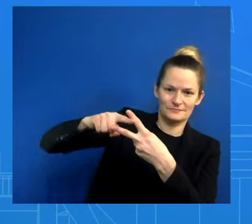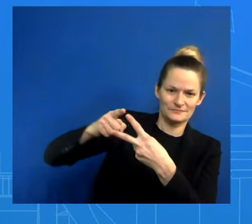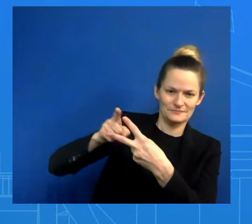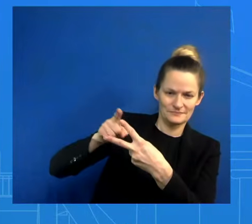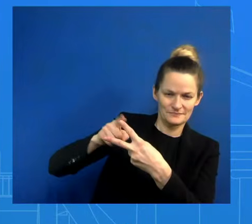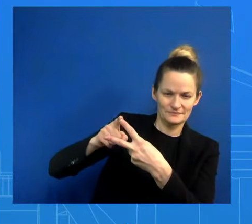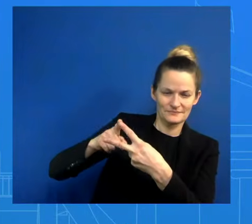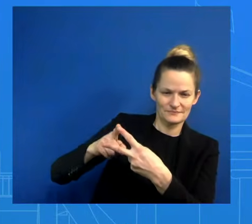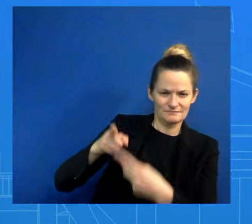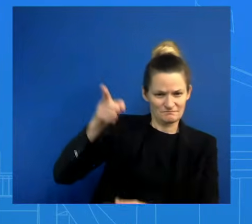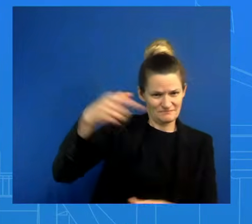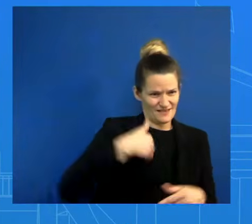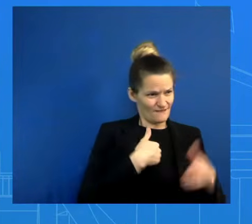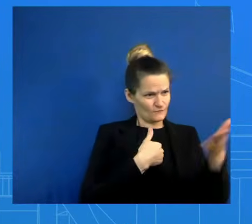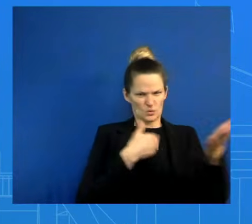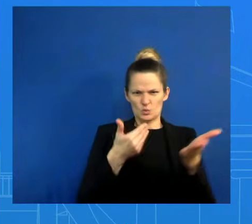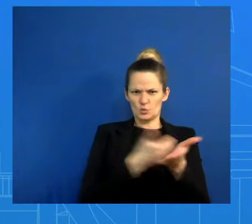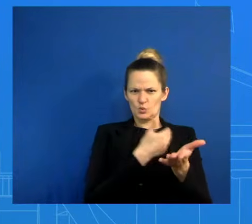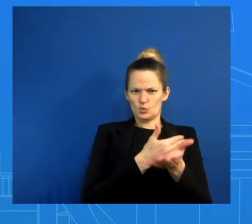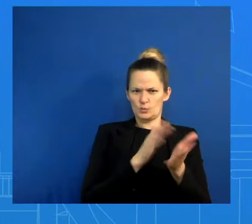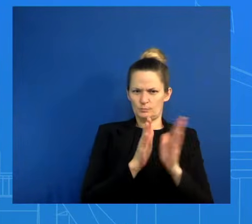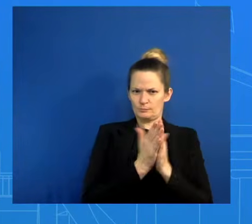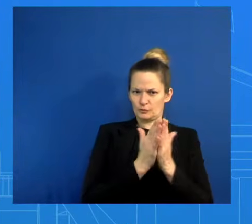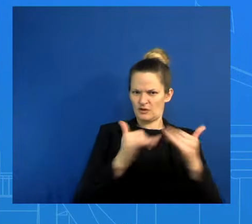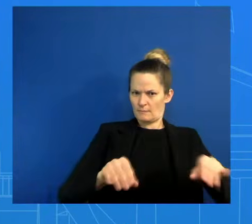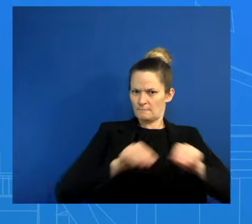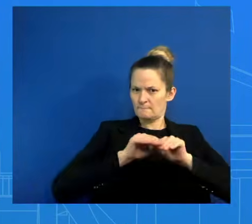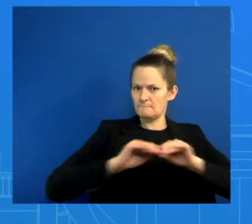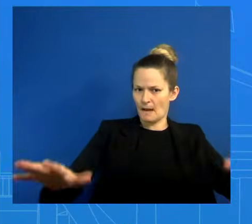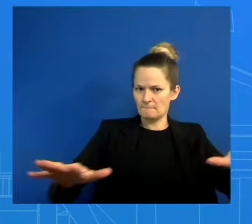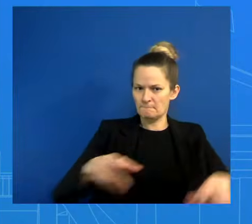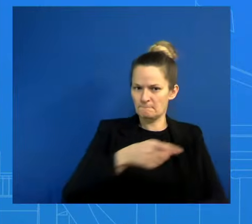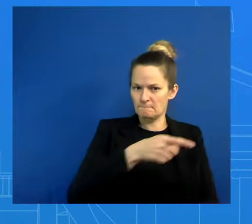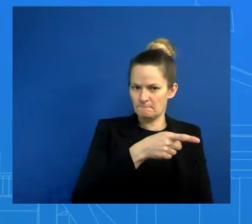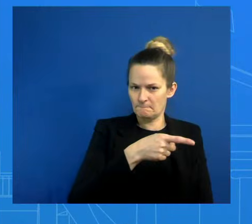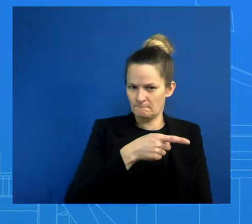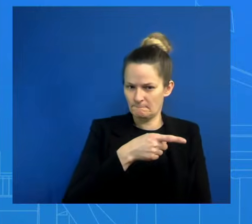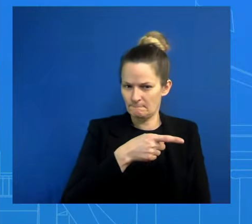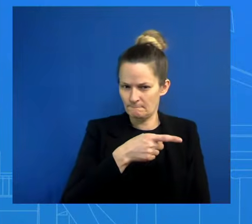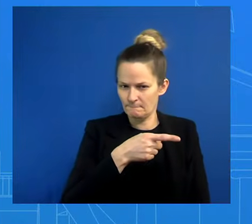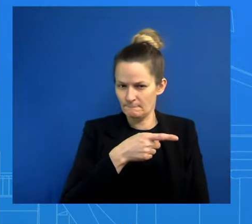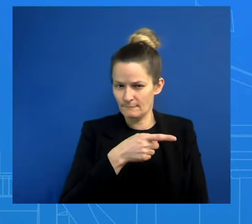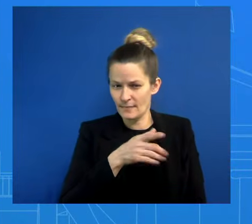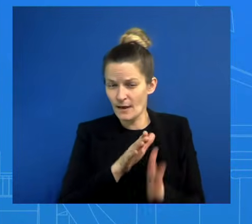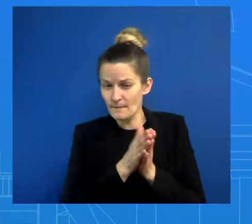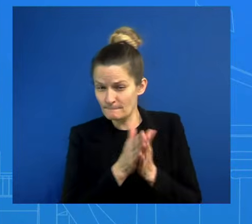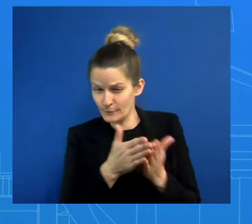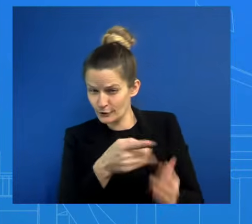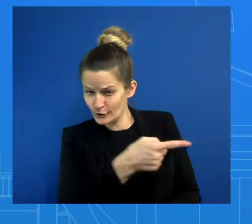that COVID-19 leaked from a Wuhan lab. To my knowledge, he hasn't produced any direct evidence,